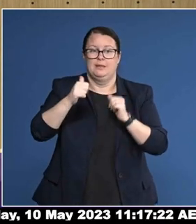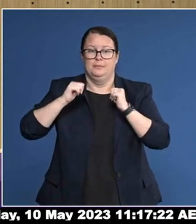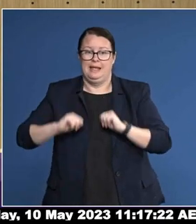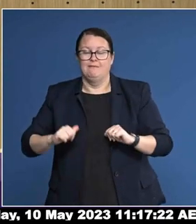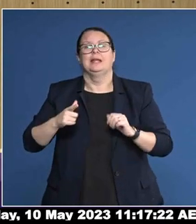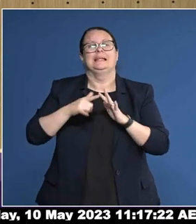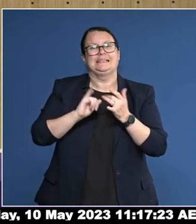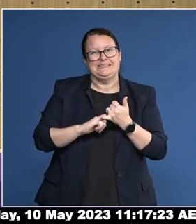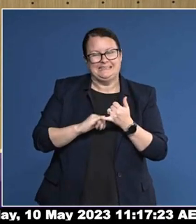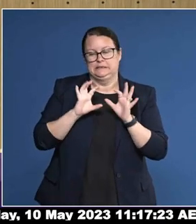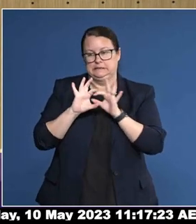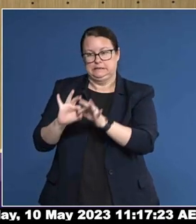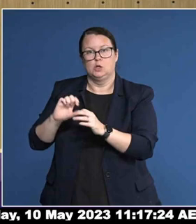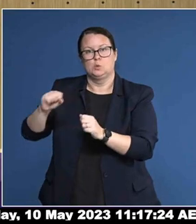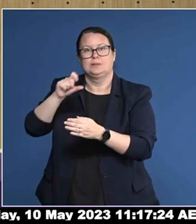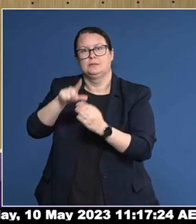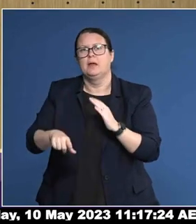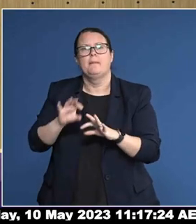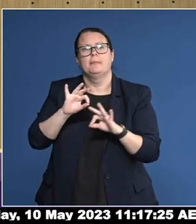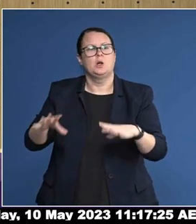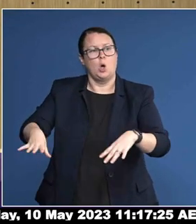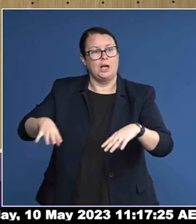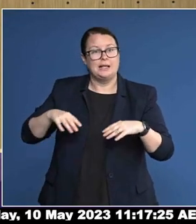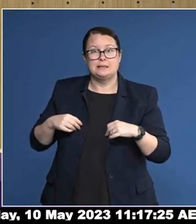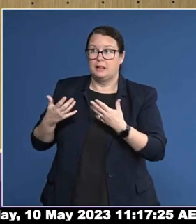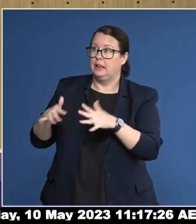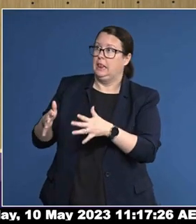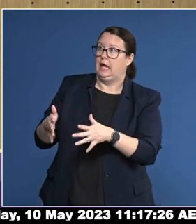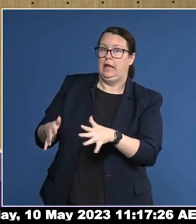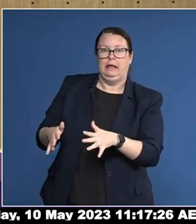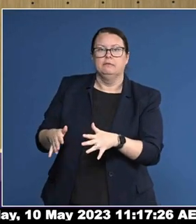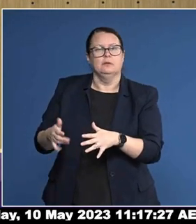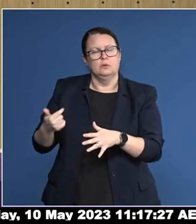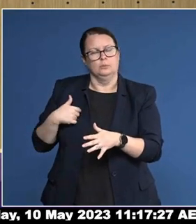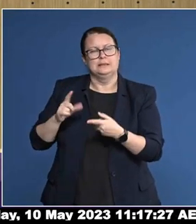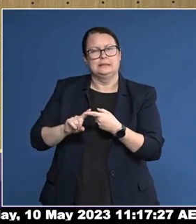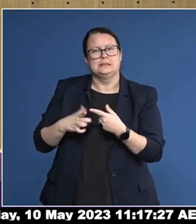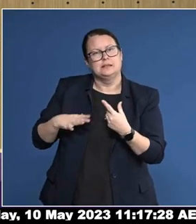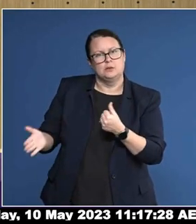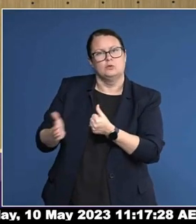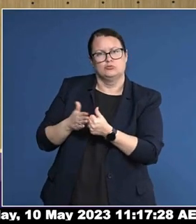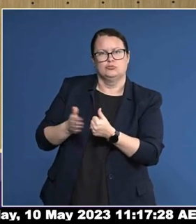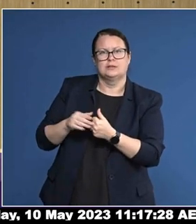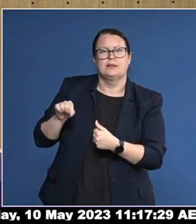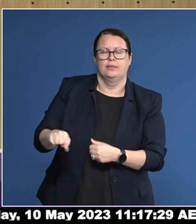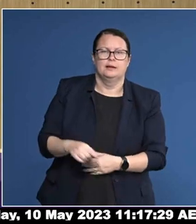but in no way accepting that that doesn't mean that we need to address - address the functions of the behaviours.